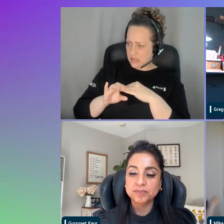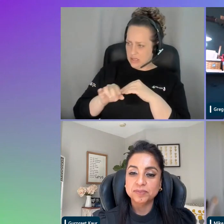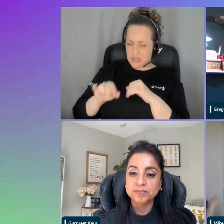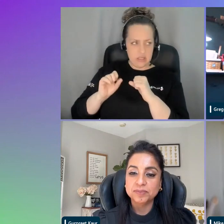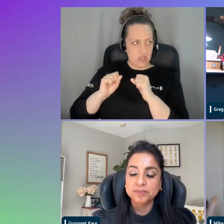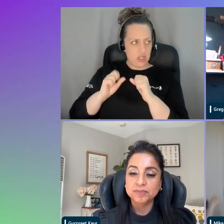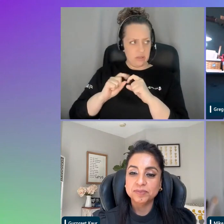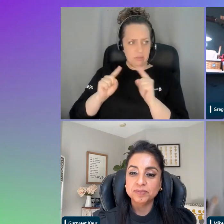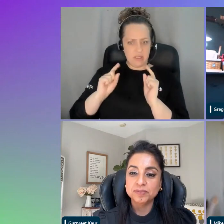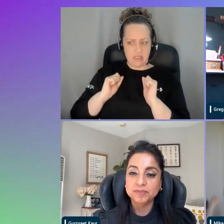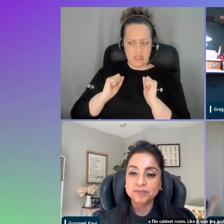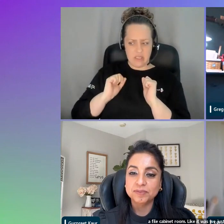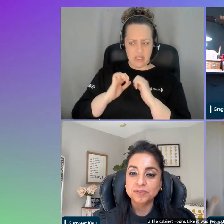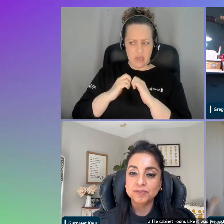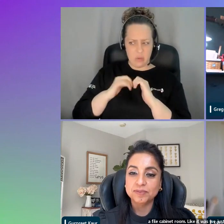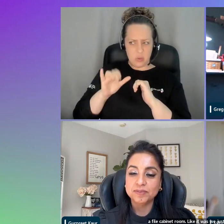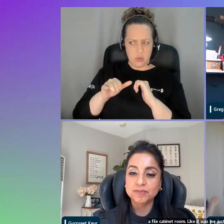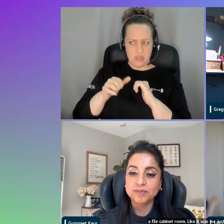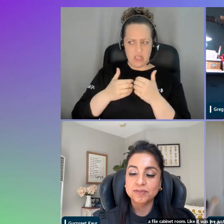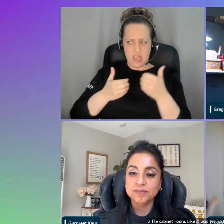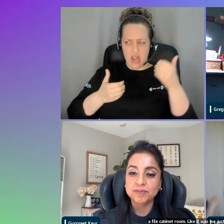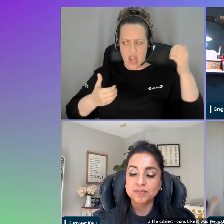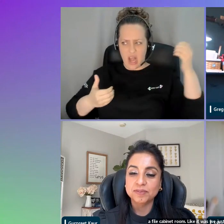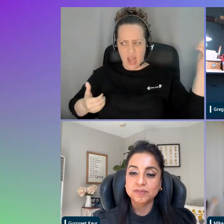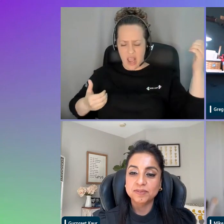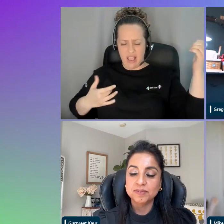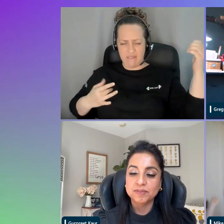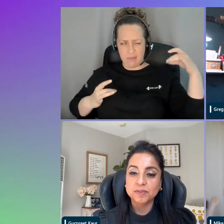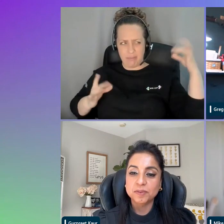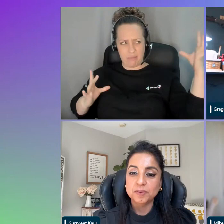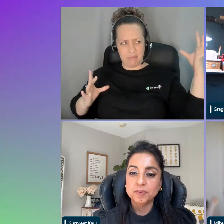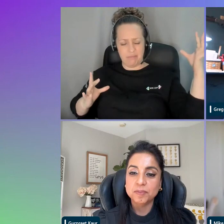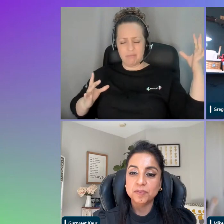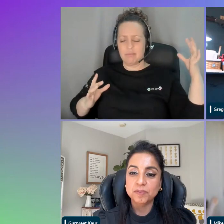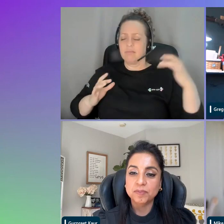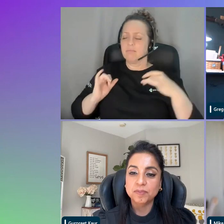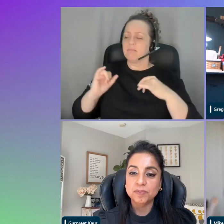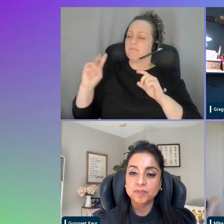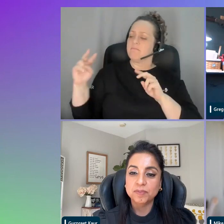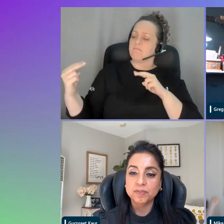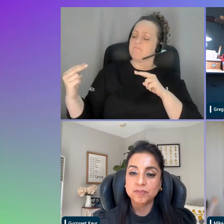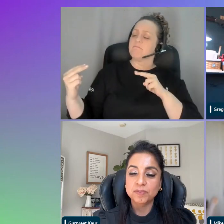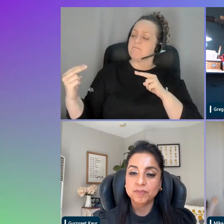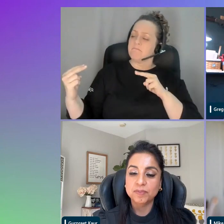This is awesome. But like, how are we going to do this? And I remember I remember this vividly . We had this afternoon, we said